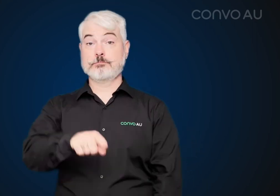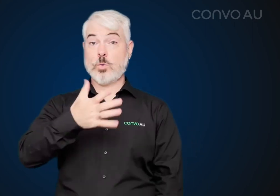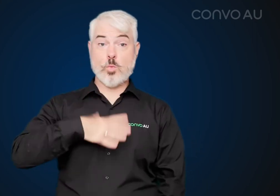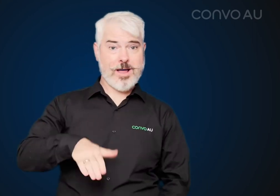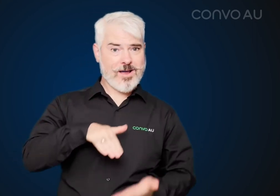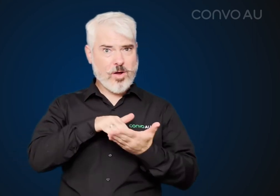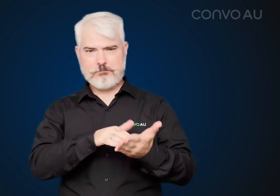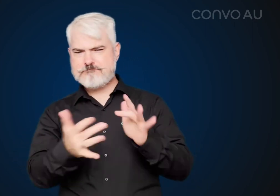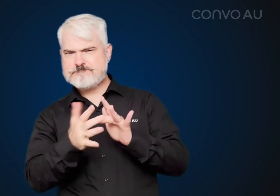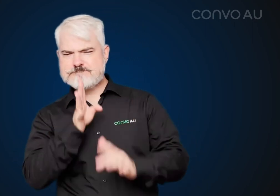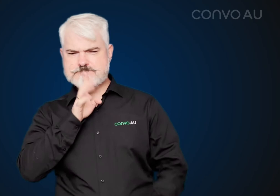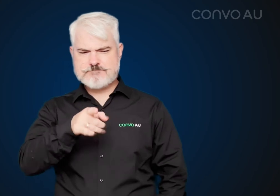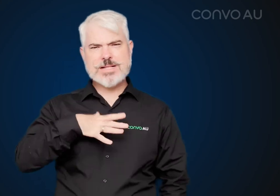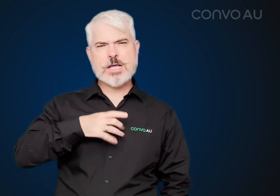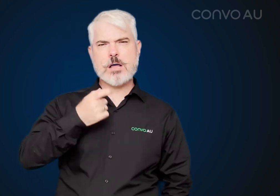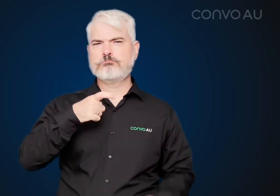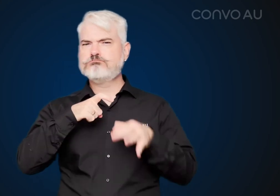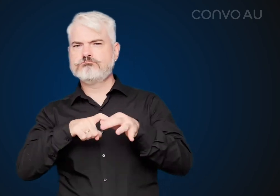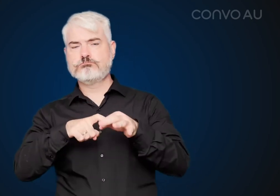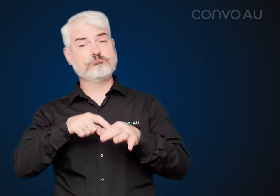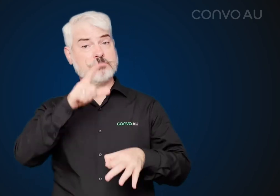You can contact us if you have any questions about your invoices